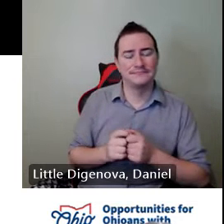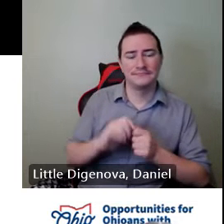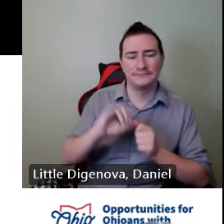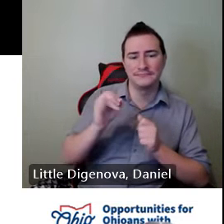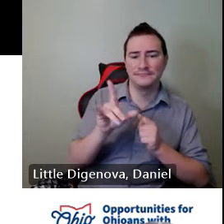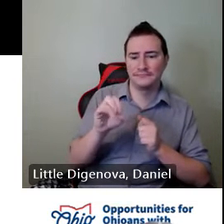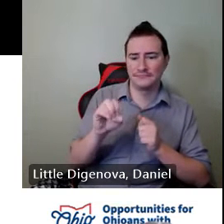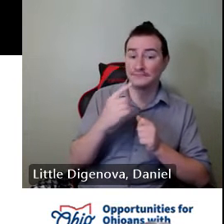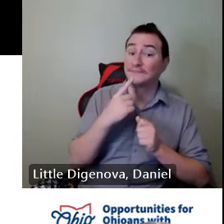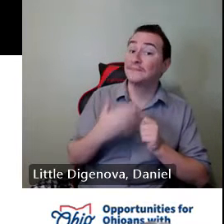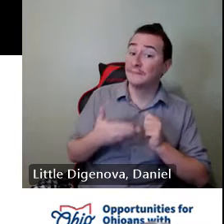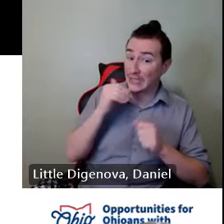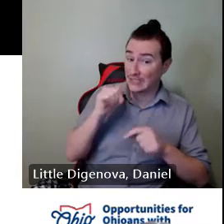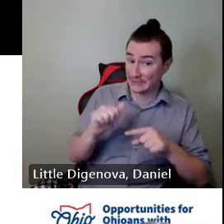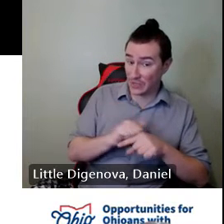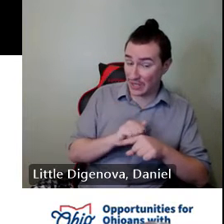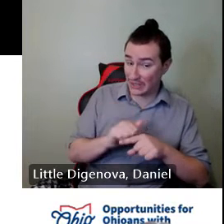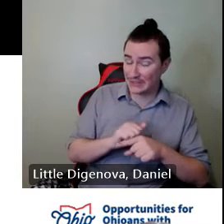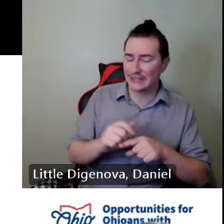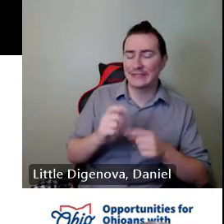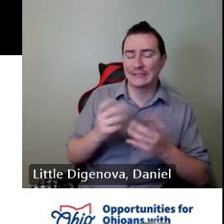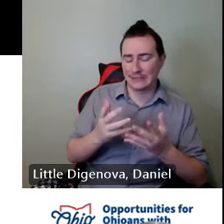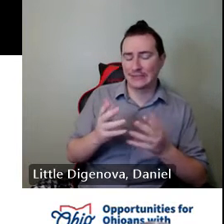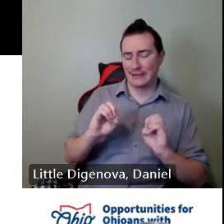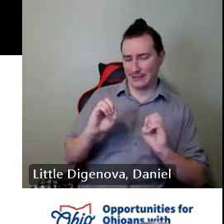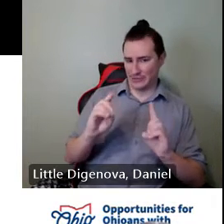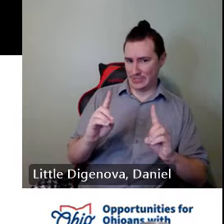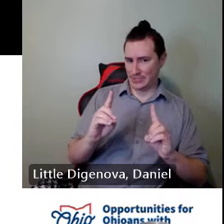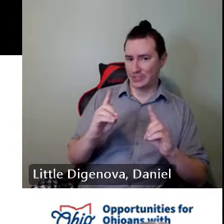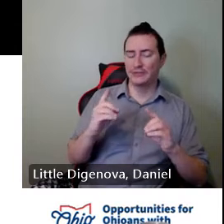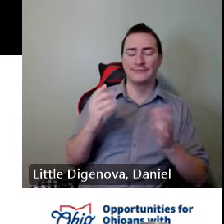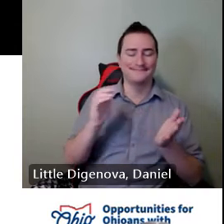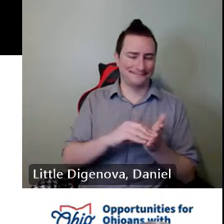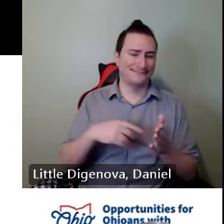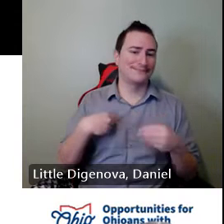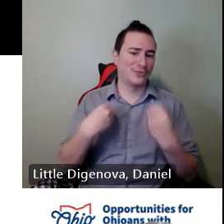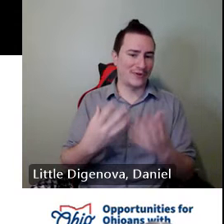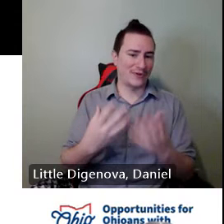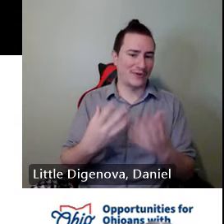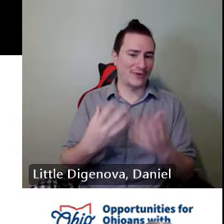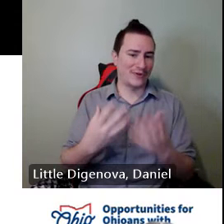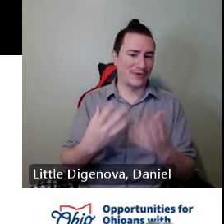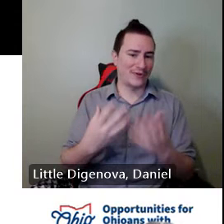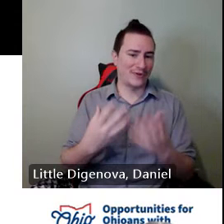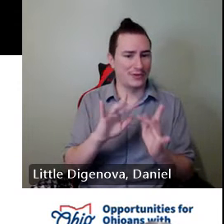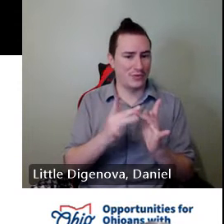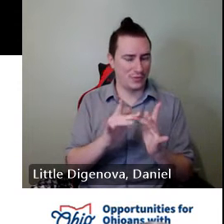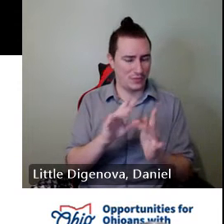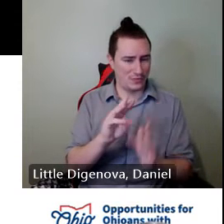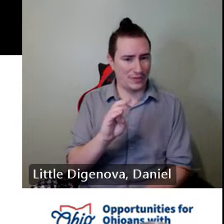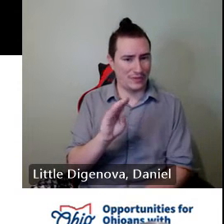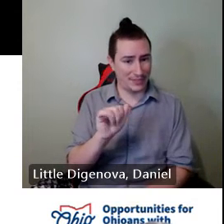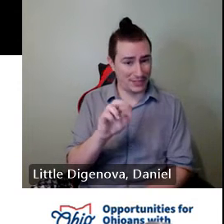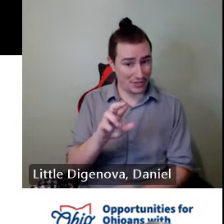So we we provide monthly webinars to an employer audience on a variety of best practices for providing accommodations,